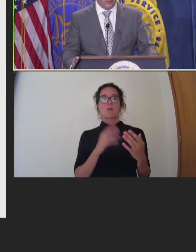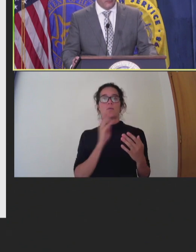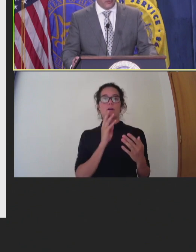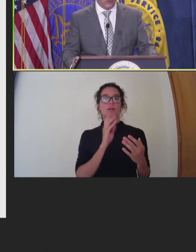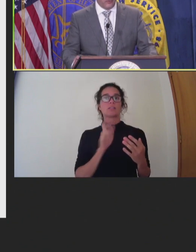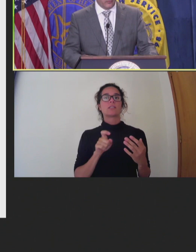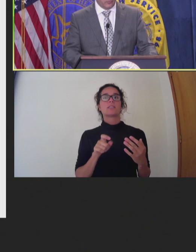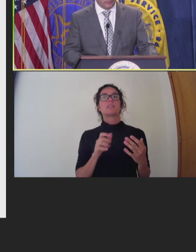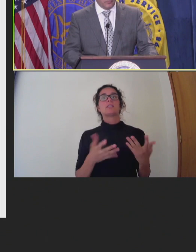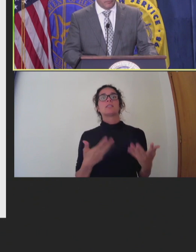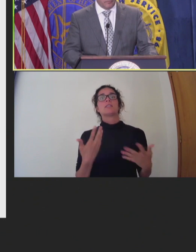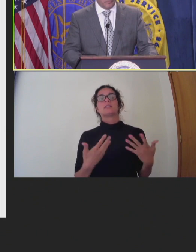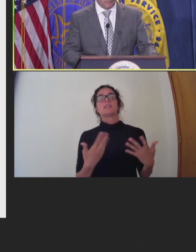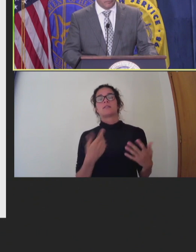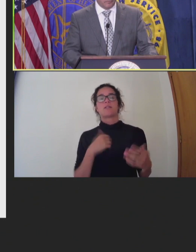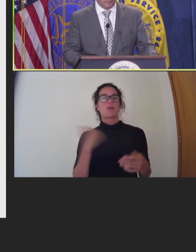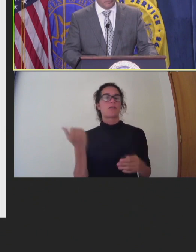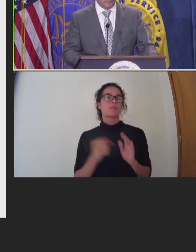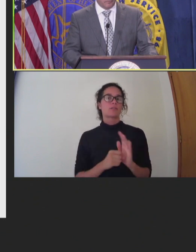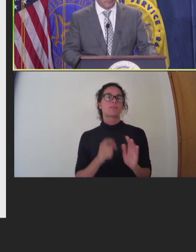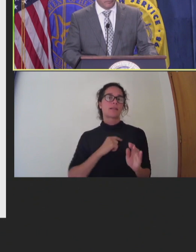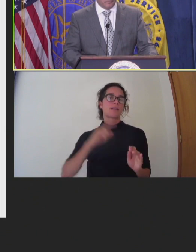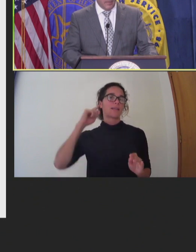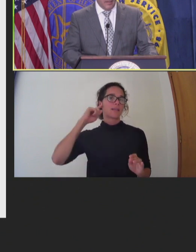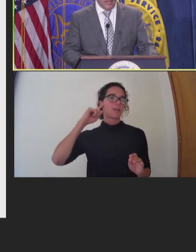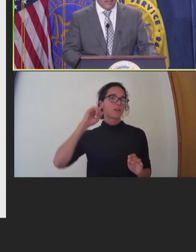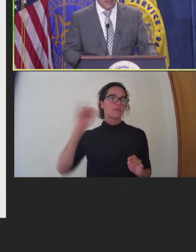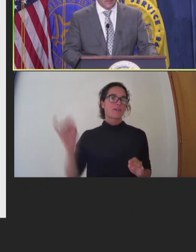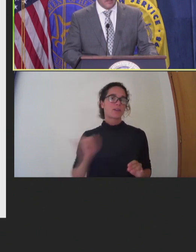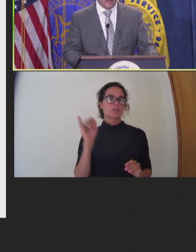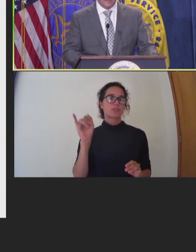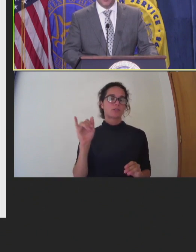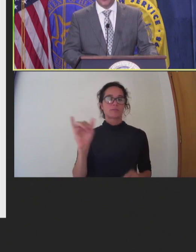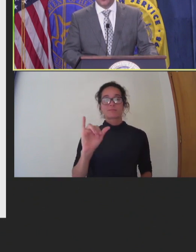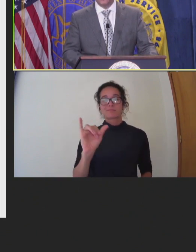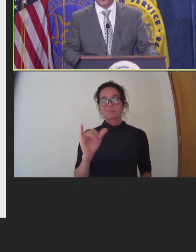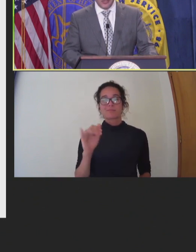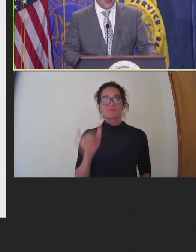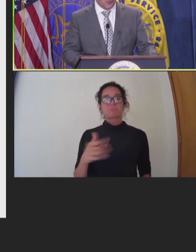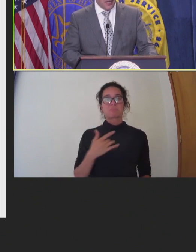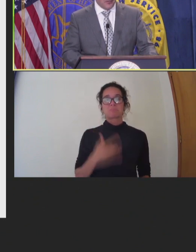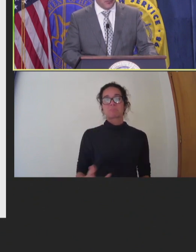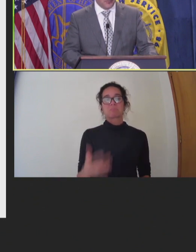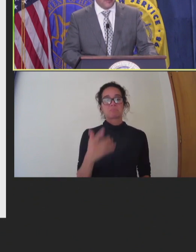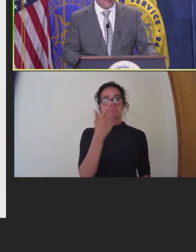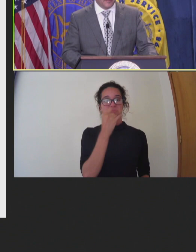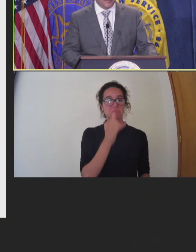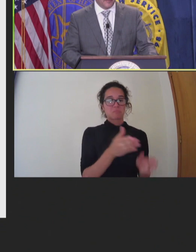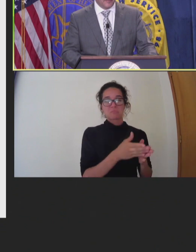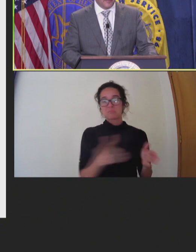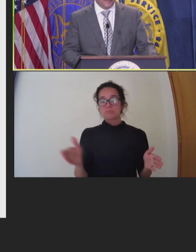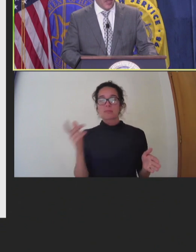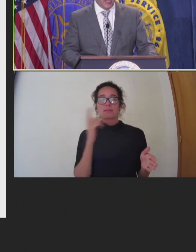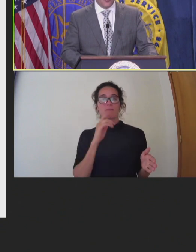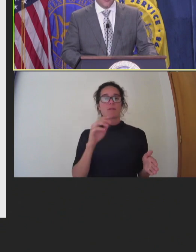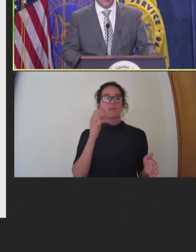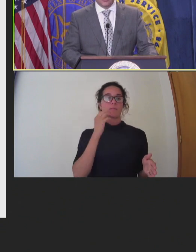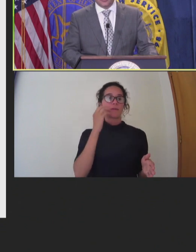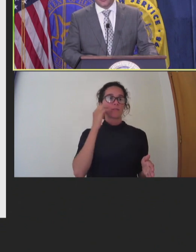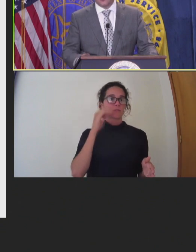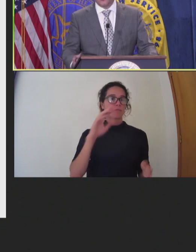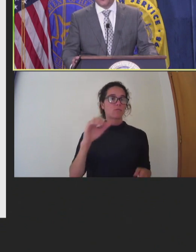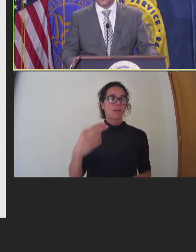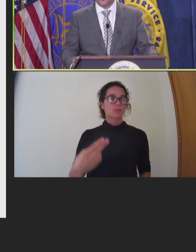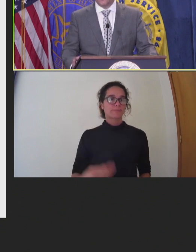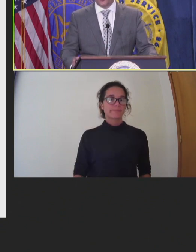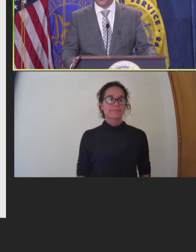infections. And that is the typical measles rash. Interestingly enough, most physicians don't know